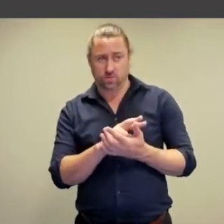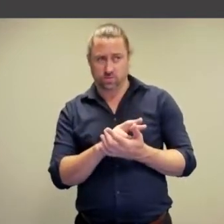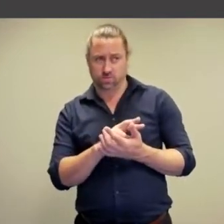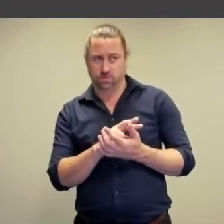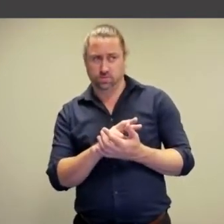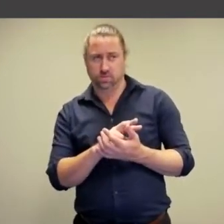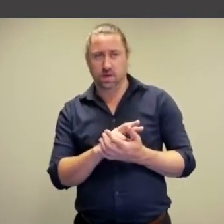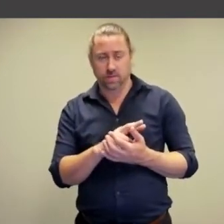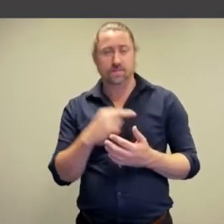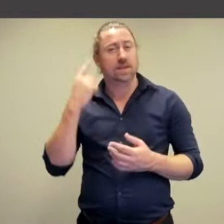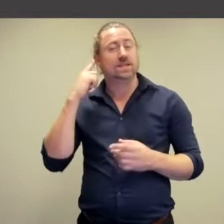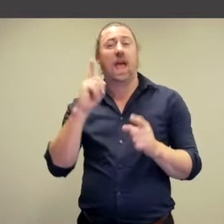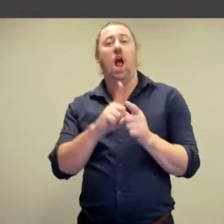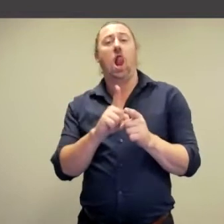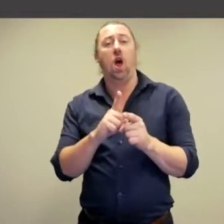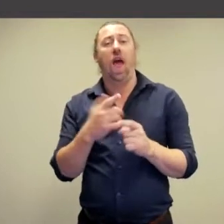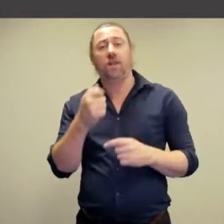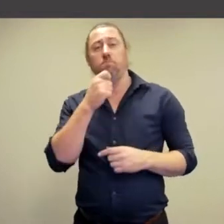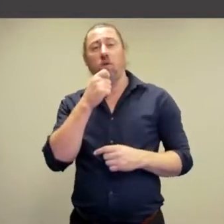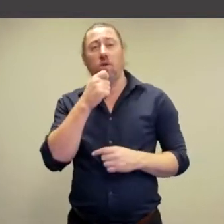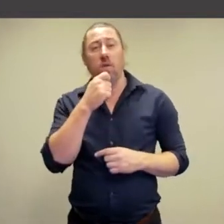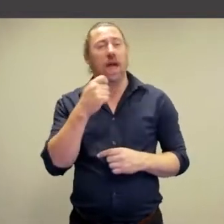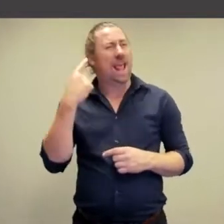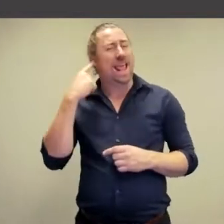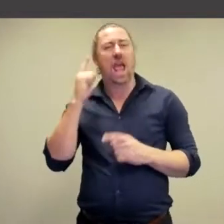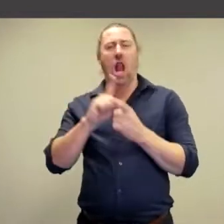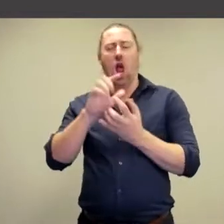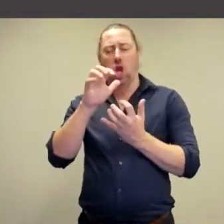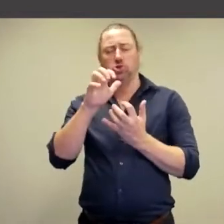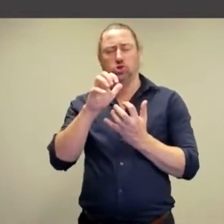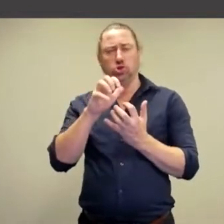microphone is